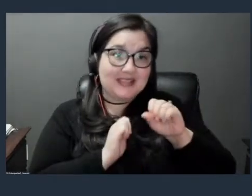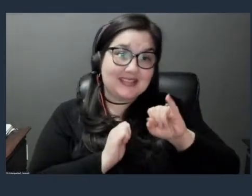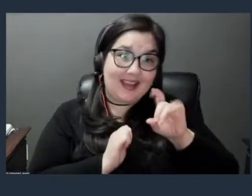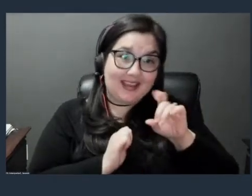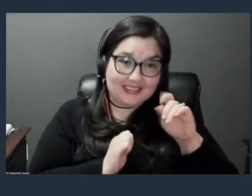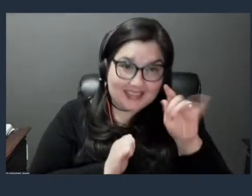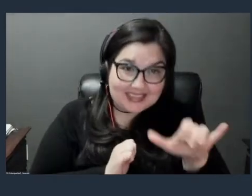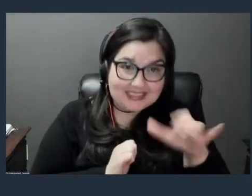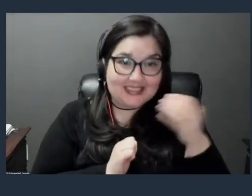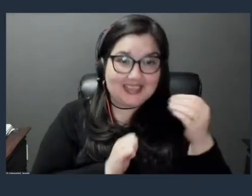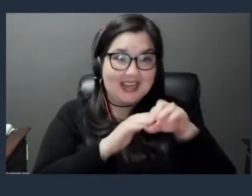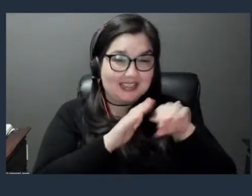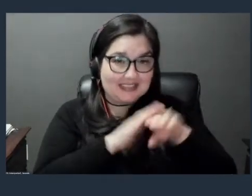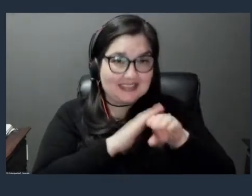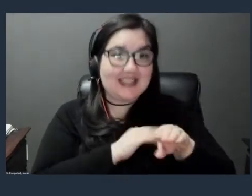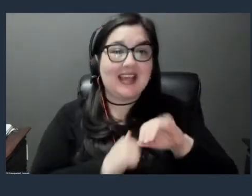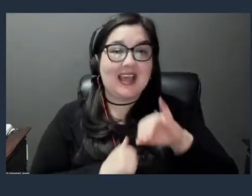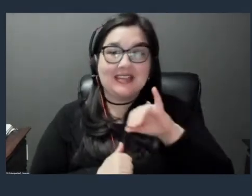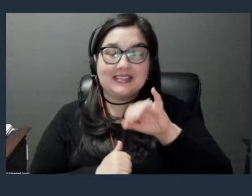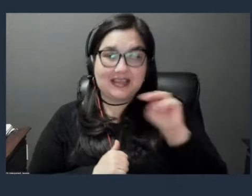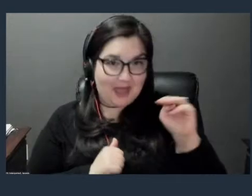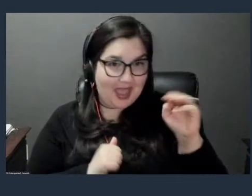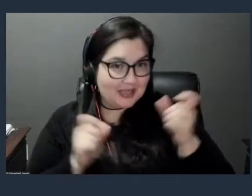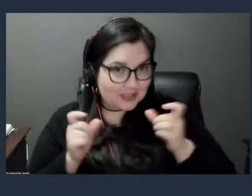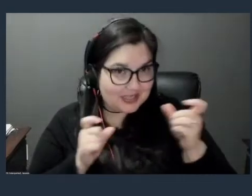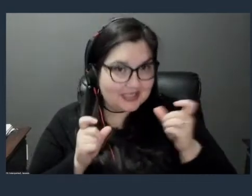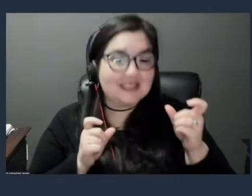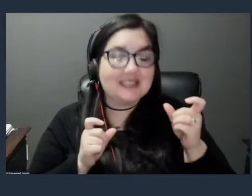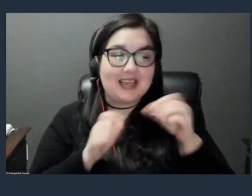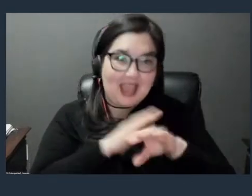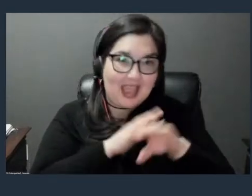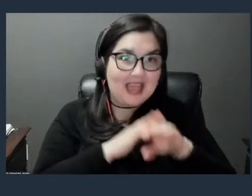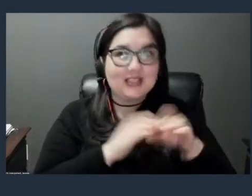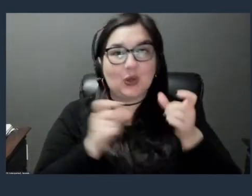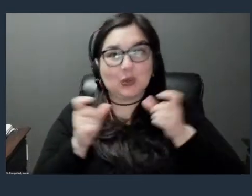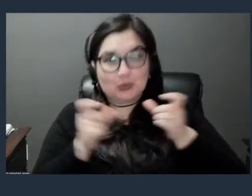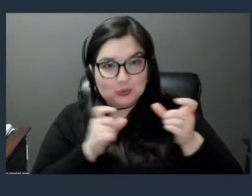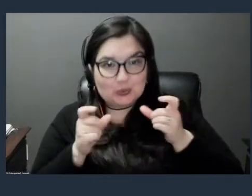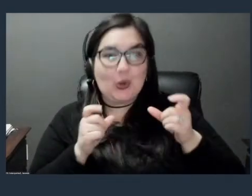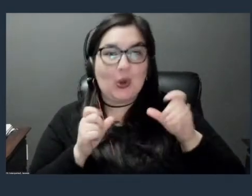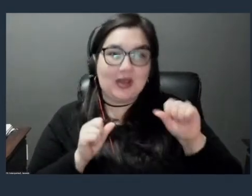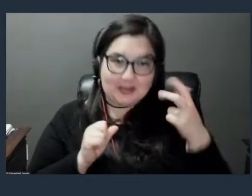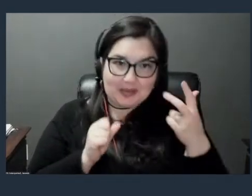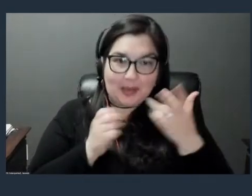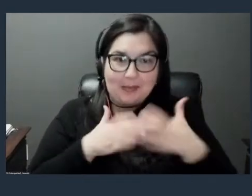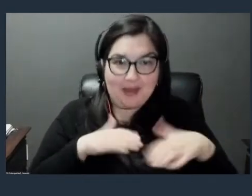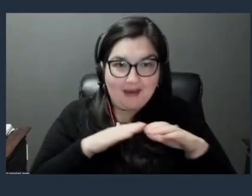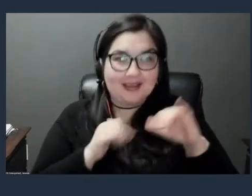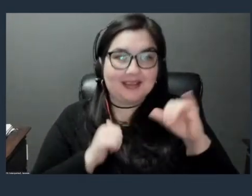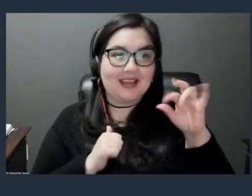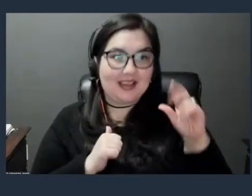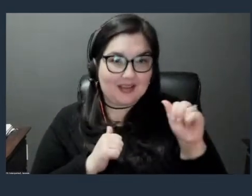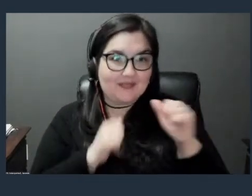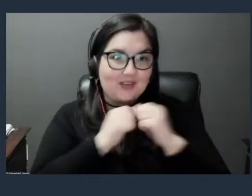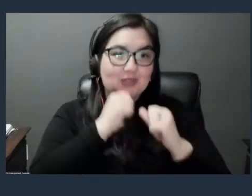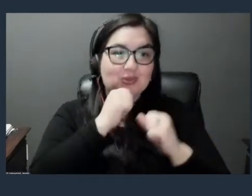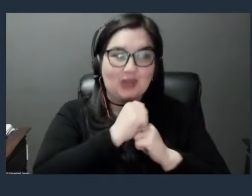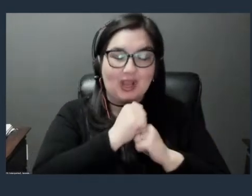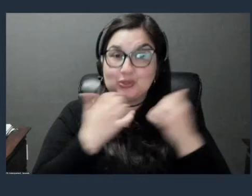Identity and Access Management is how you control bucket as infrastructure type permissions today. And so by disabling ACLs,